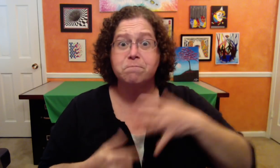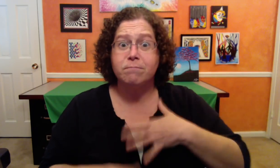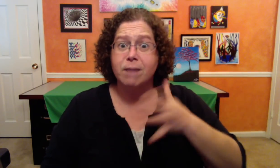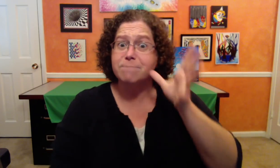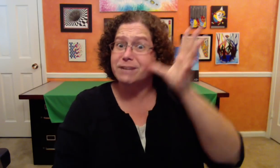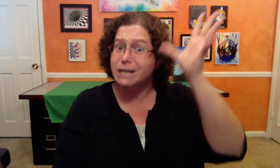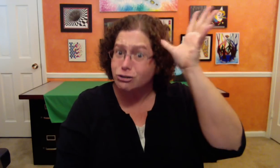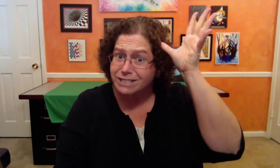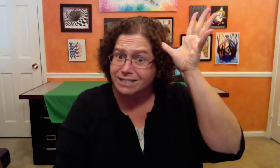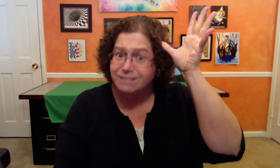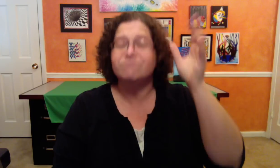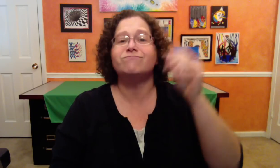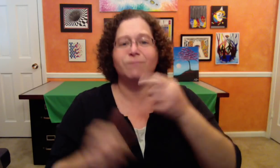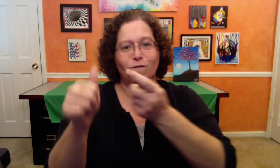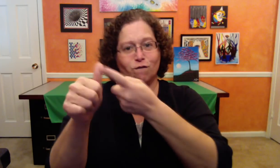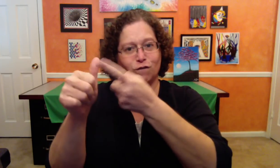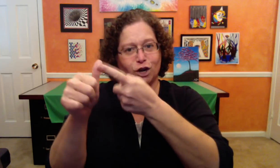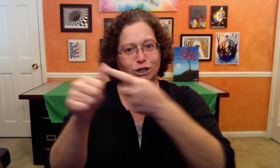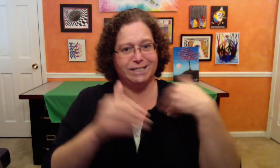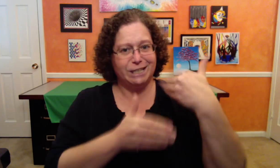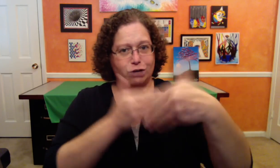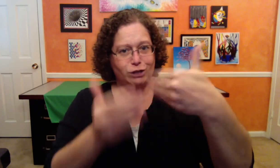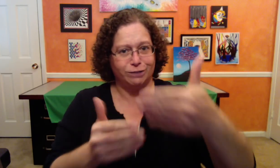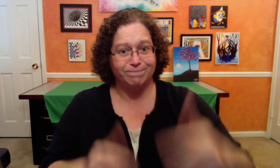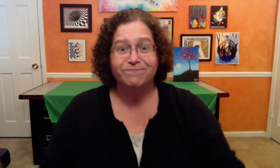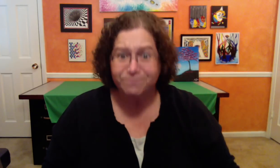My parents were the first-generation.